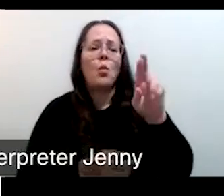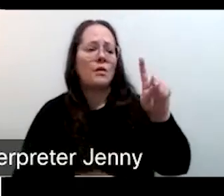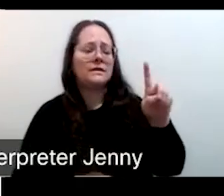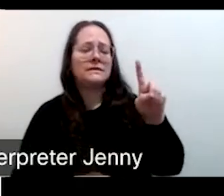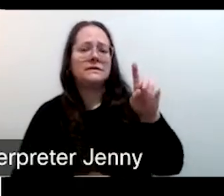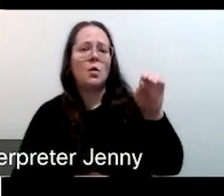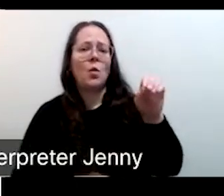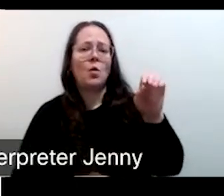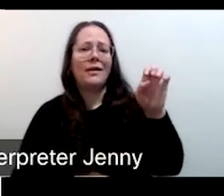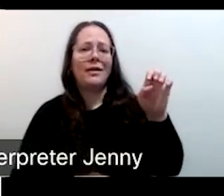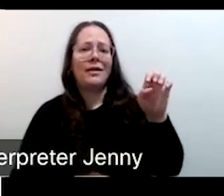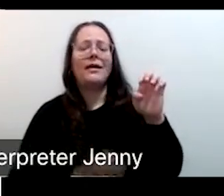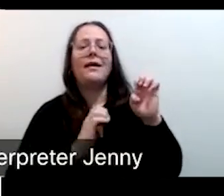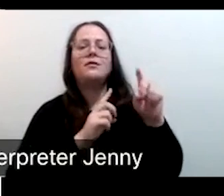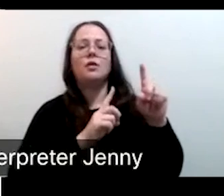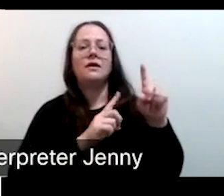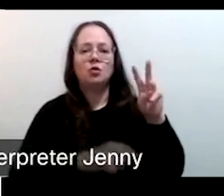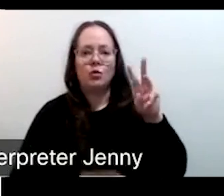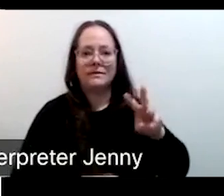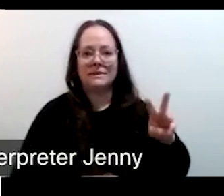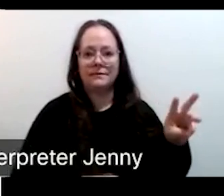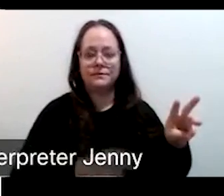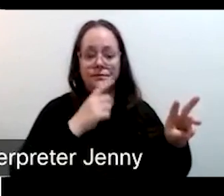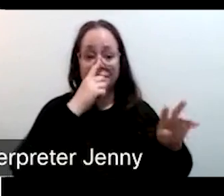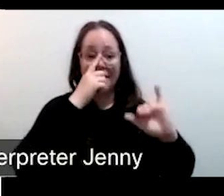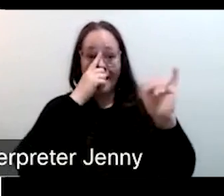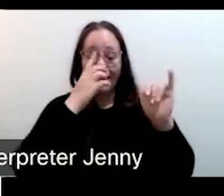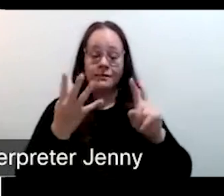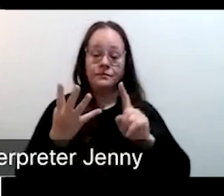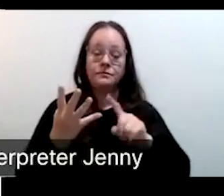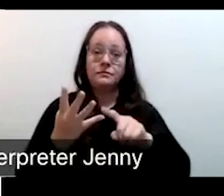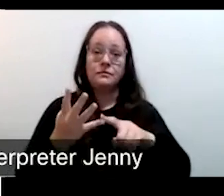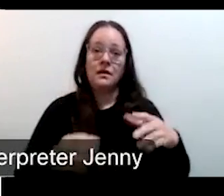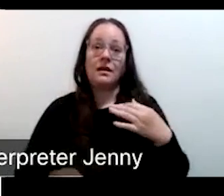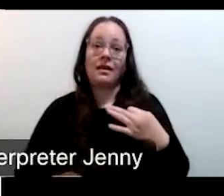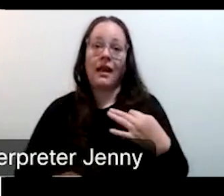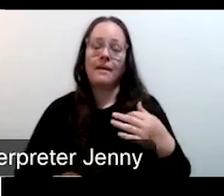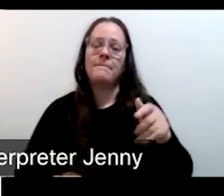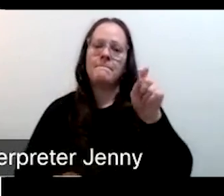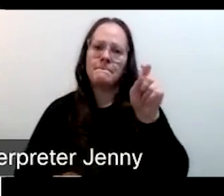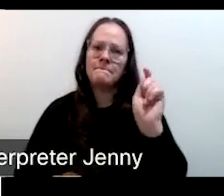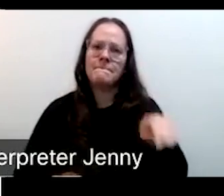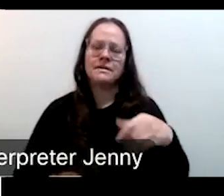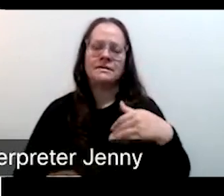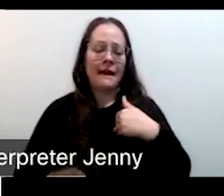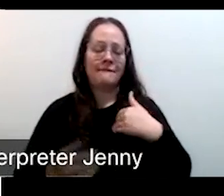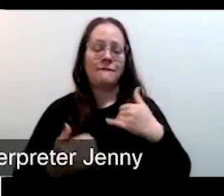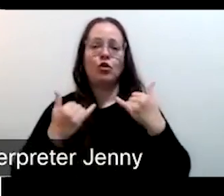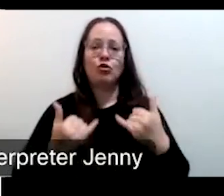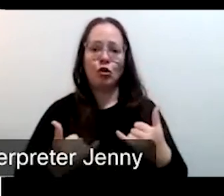Lastly, WRP candidates must either be a current, full-time undergraduate or graduate student